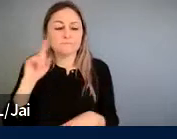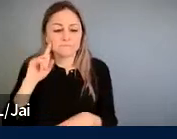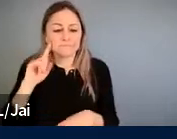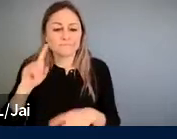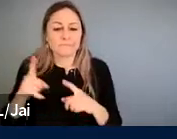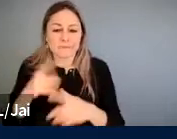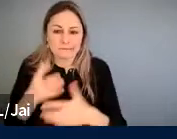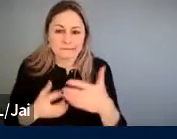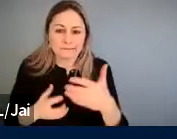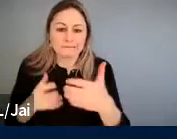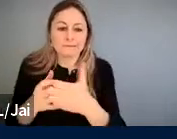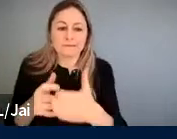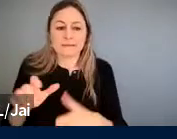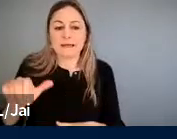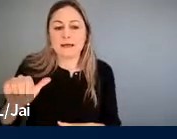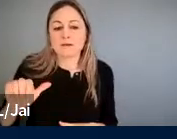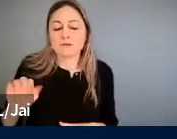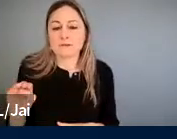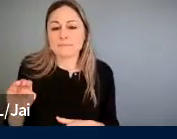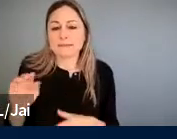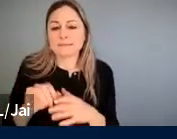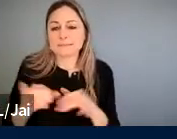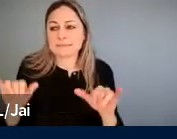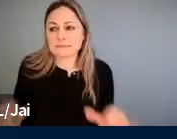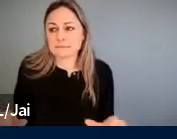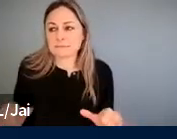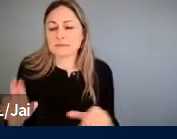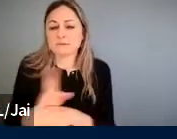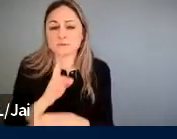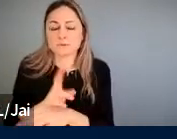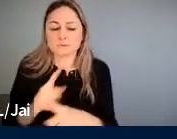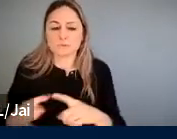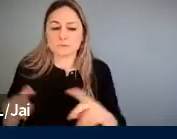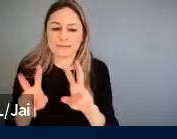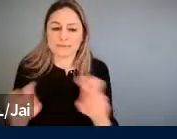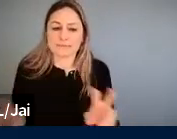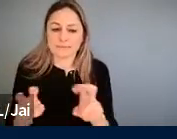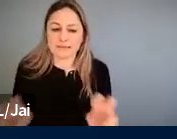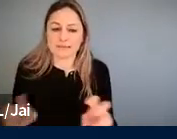system that's being utilized to assess eligibility and the size of the benefit